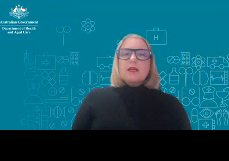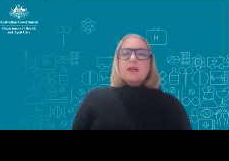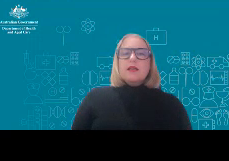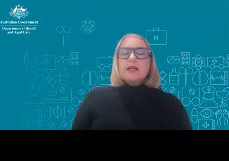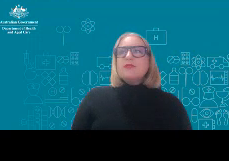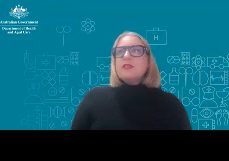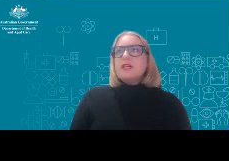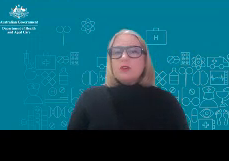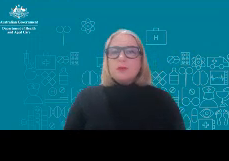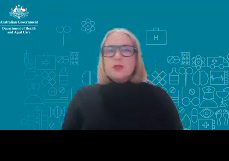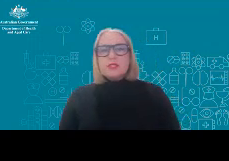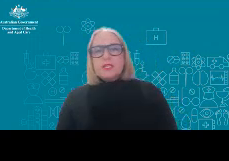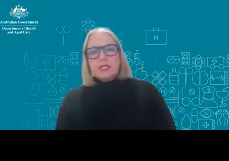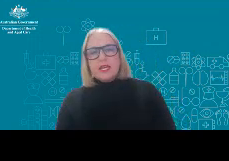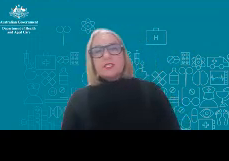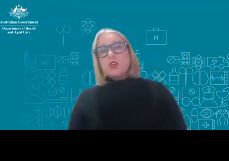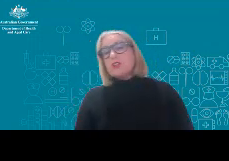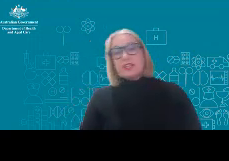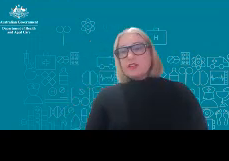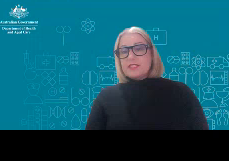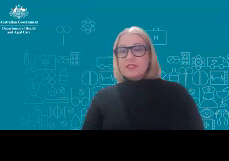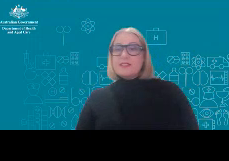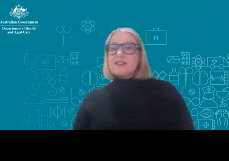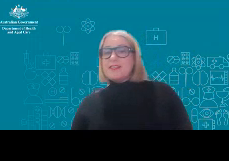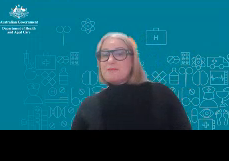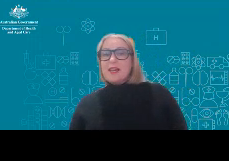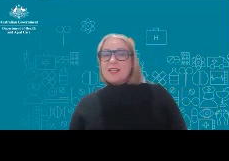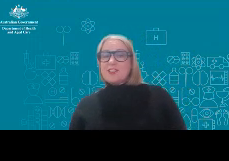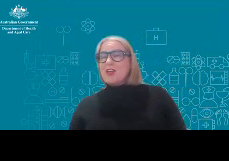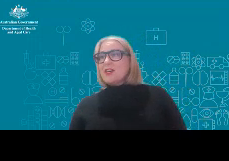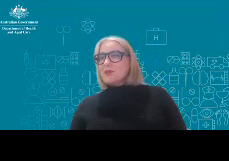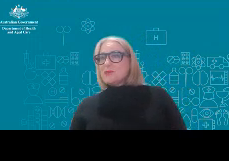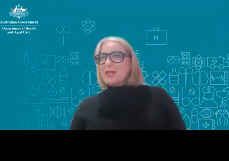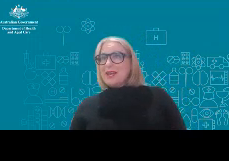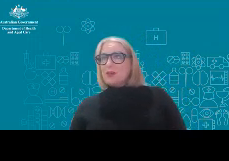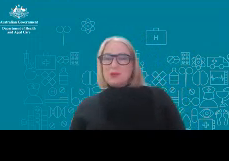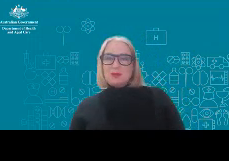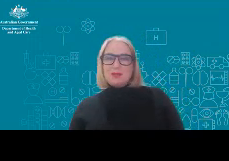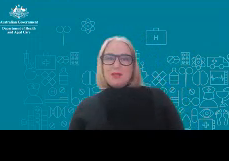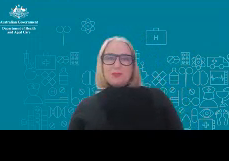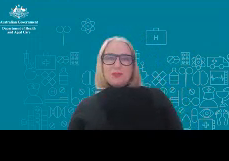If an older person is not yet registered in My Aged Care we can help you out with that.